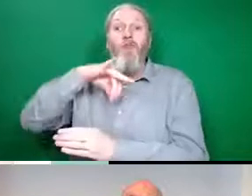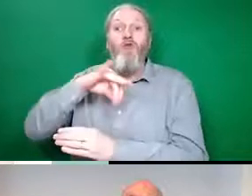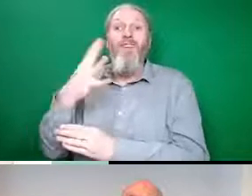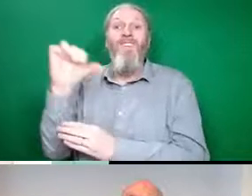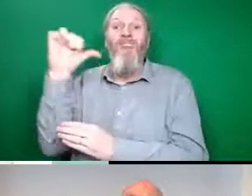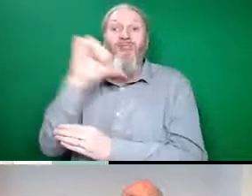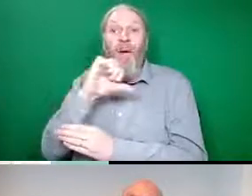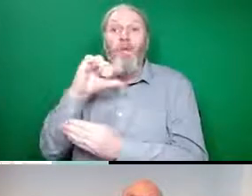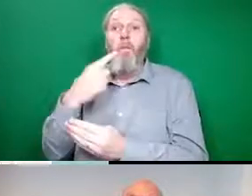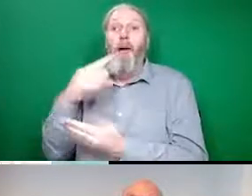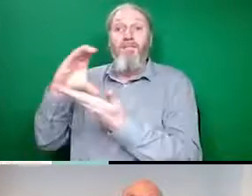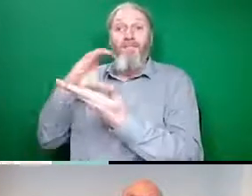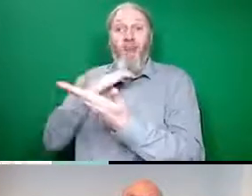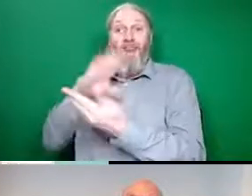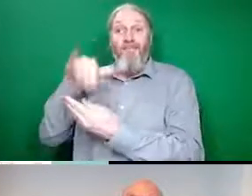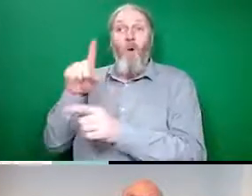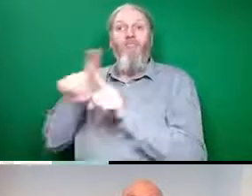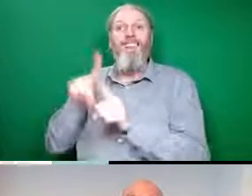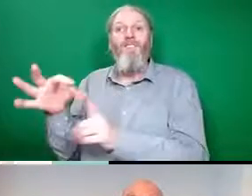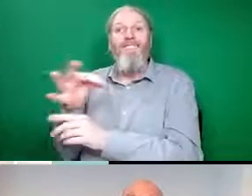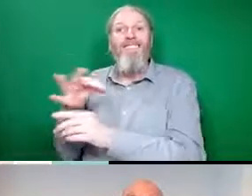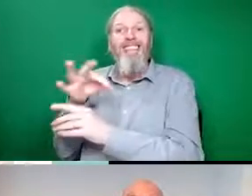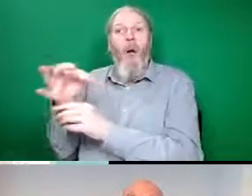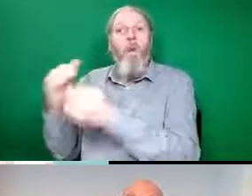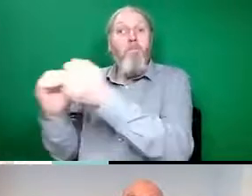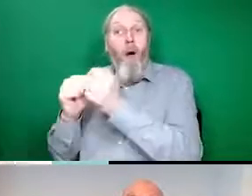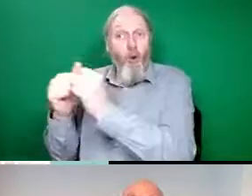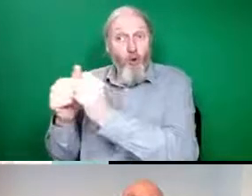ensures you're benefiting the high street, local businesses, et cetera.